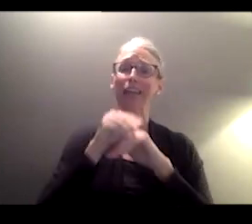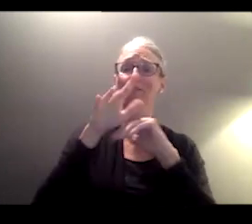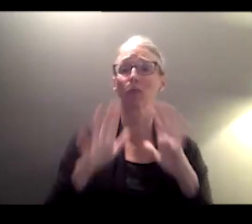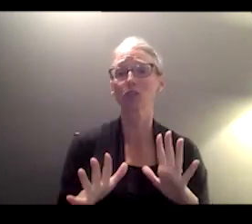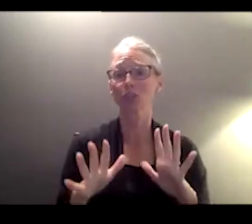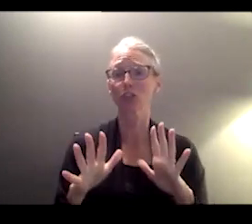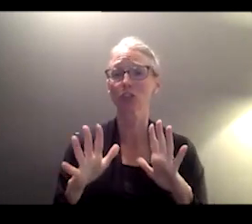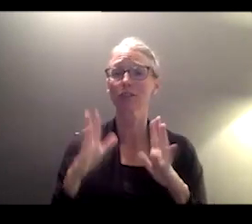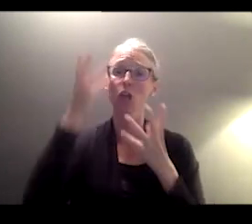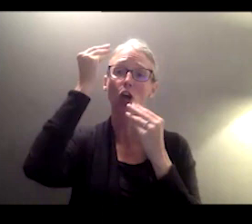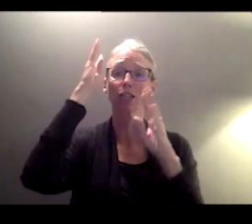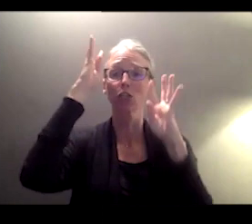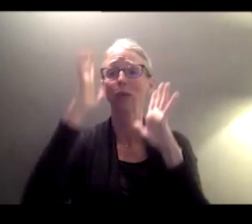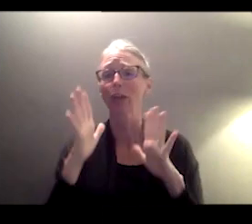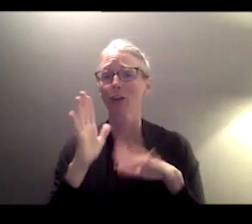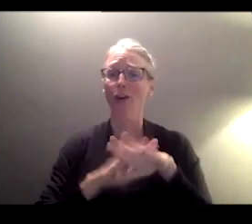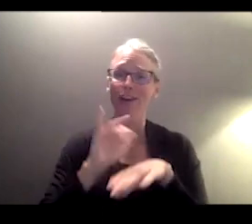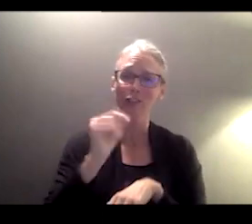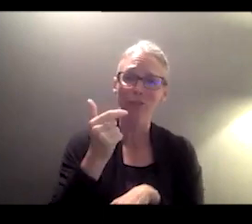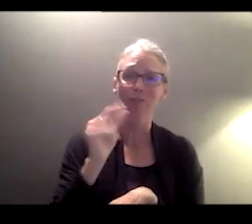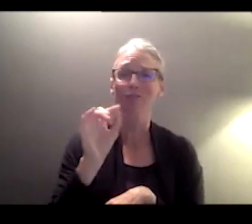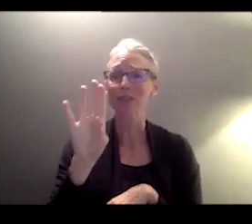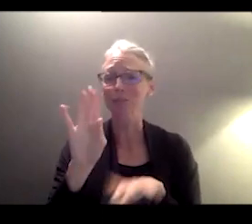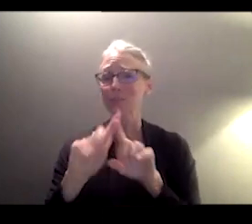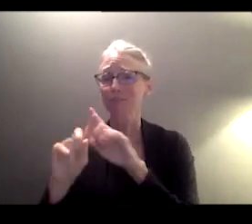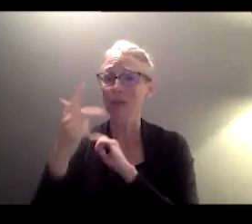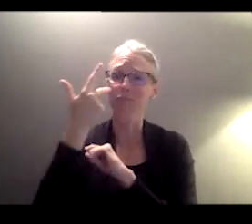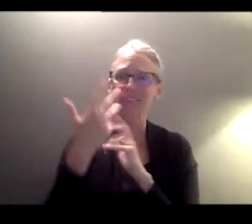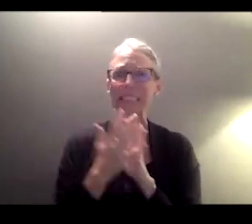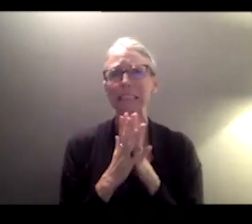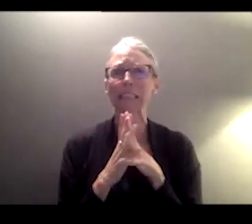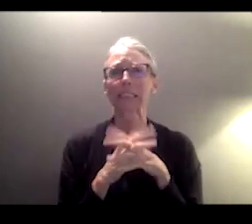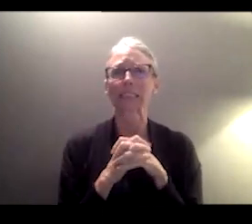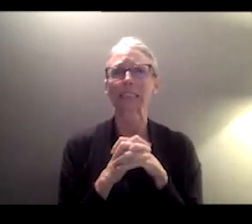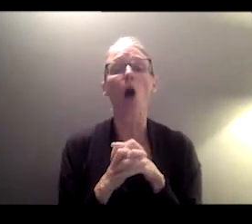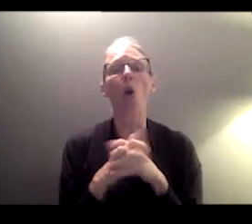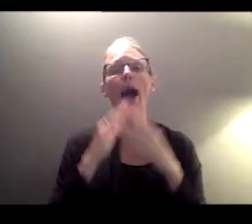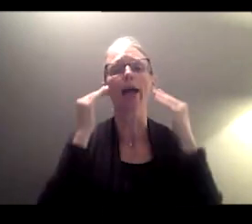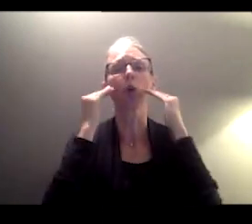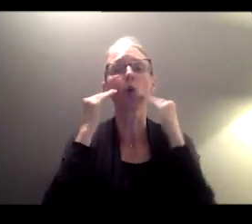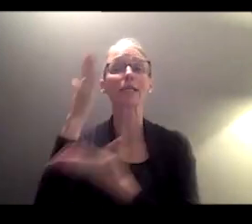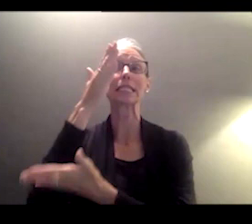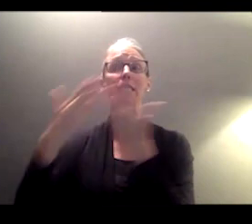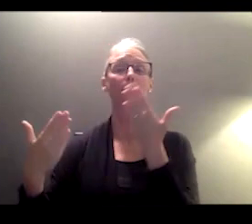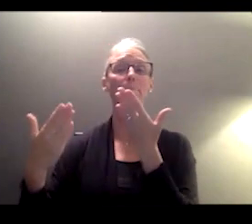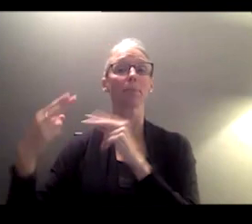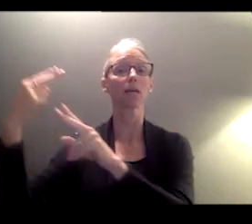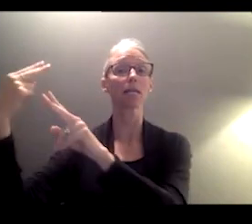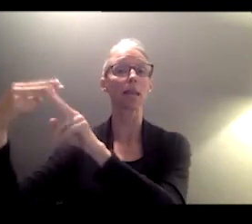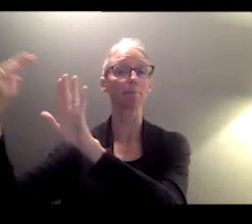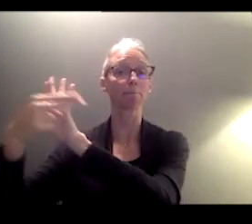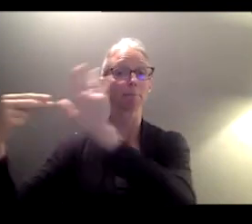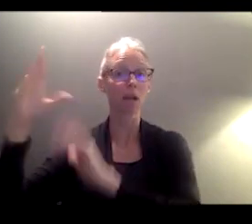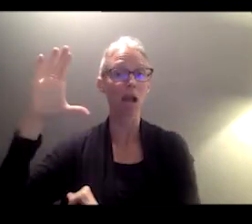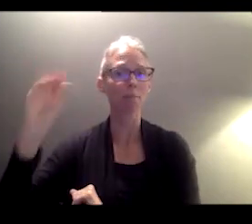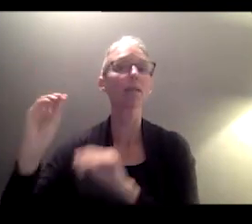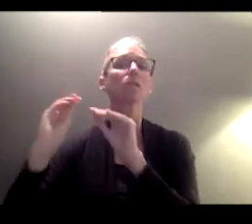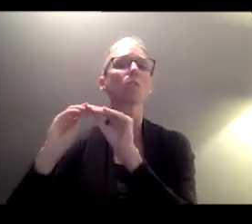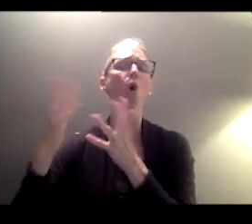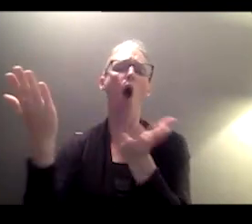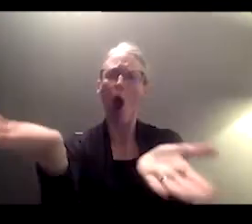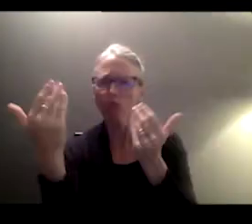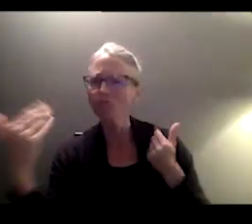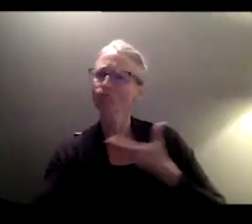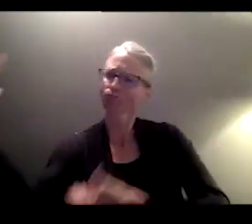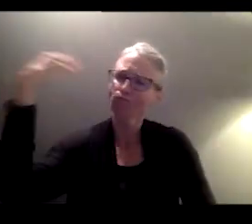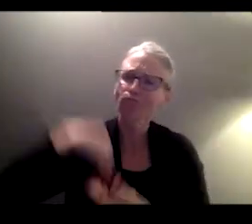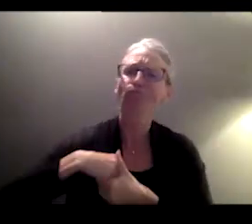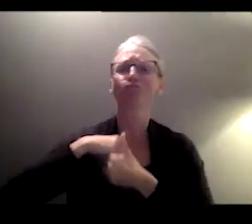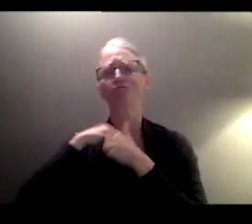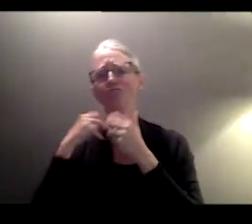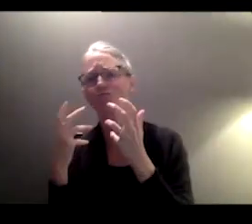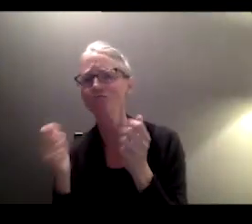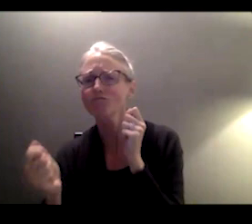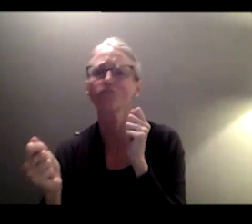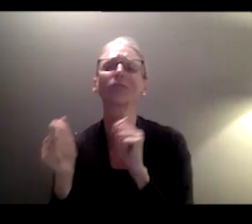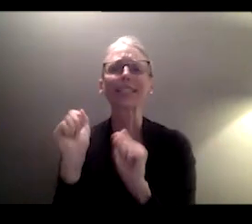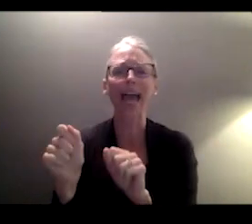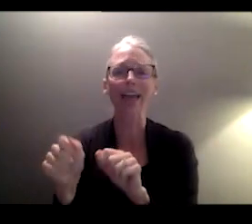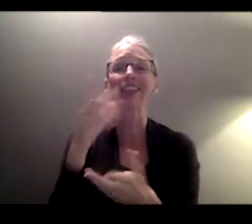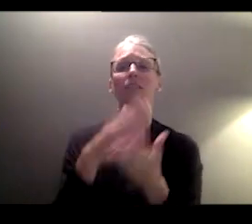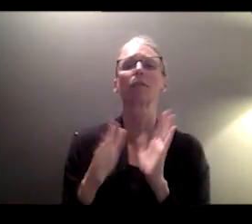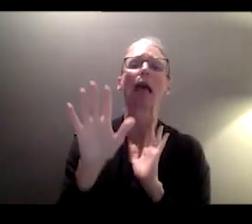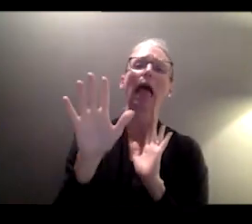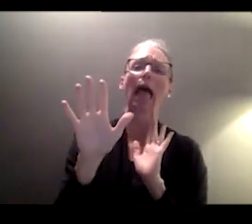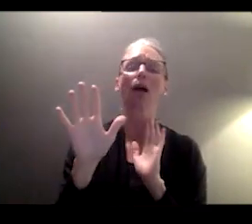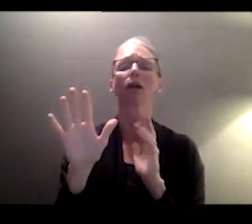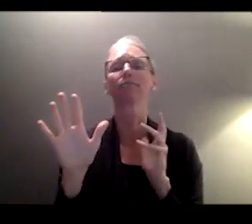Learning about certain brands are definitely more inclusive. Then other brands. I've had good and bad experiences like unfortunately, people, a lot of brands saying they're inclusive.